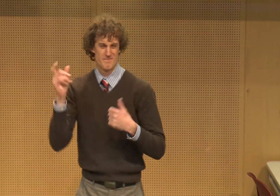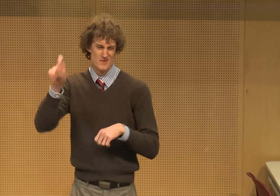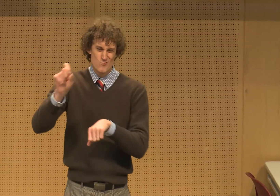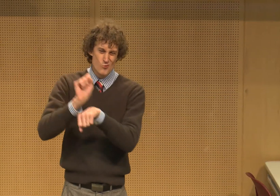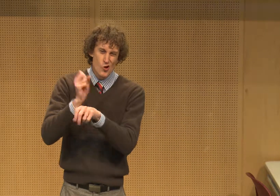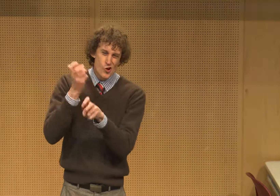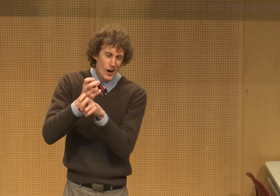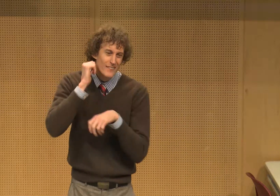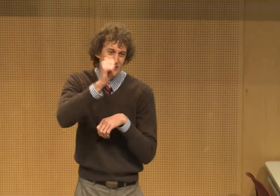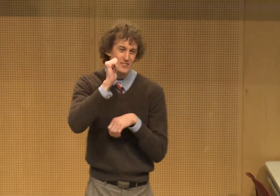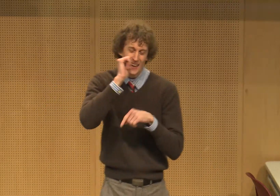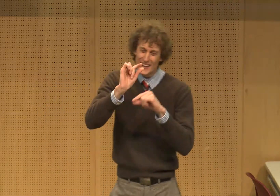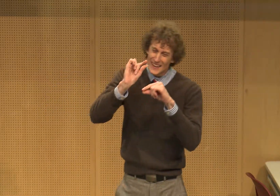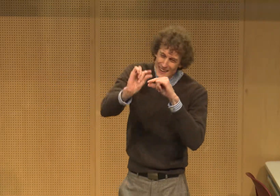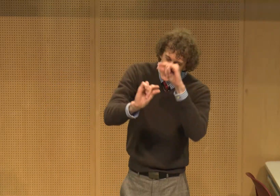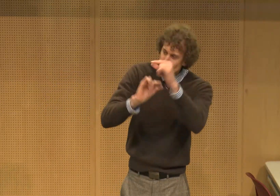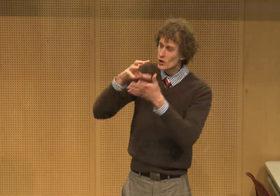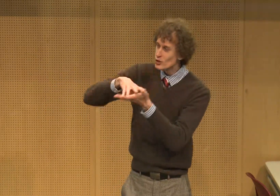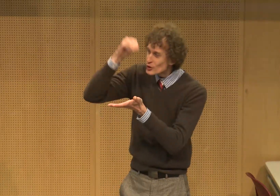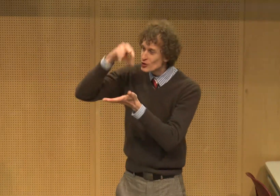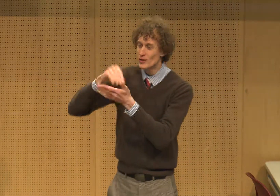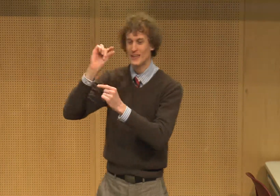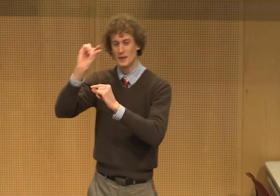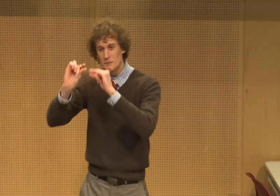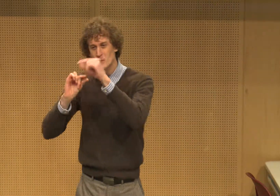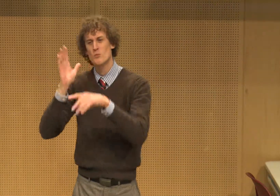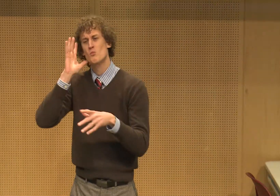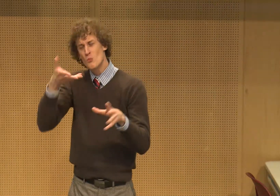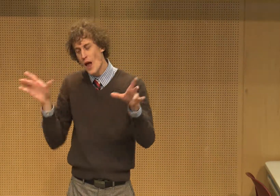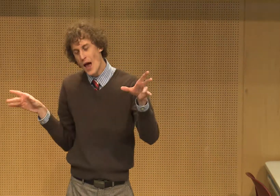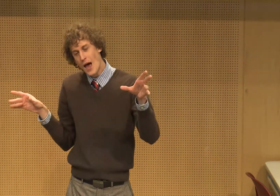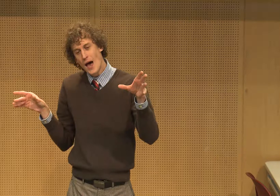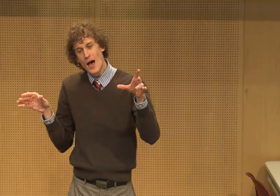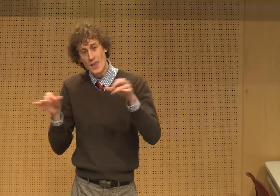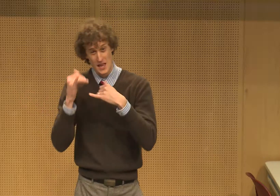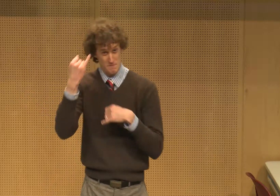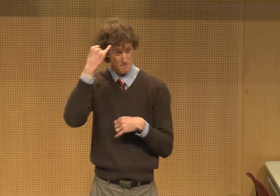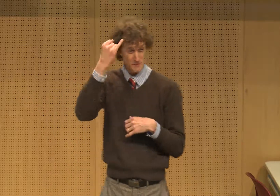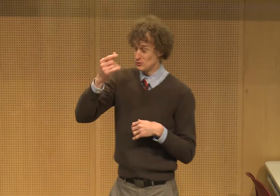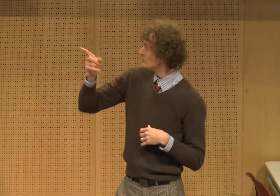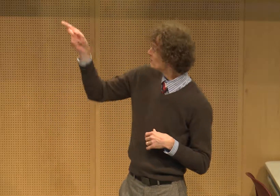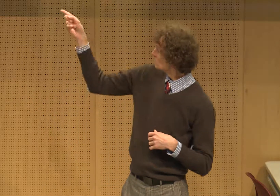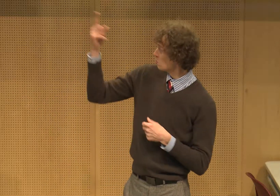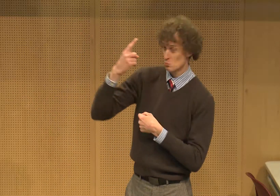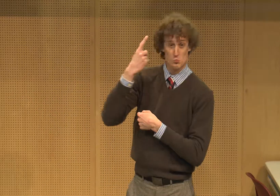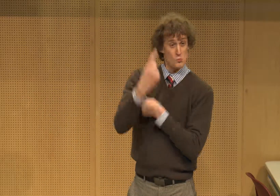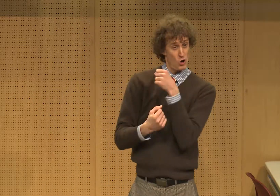so it's important that I give my best every day that I add to my work, move the ball forward every day,